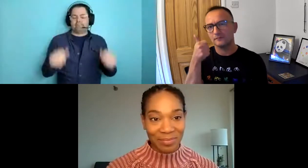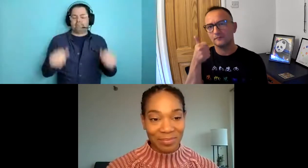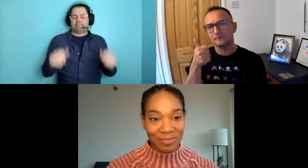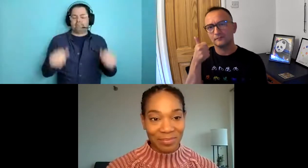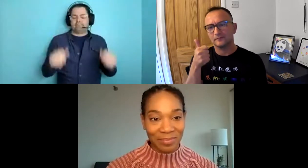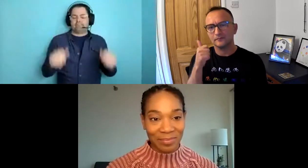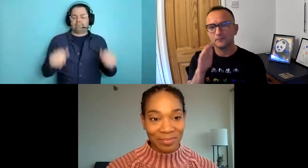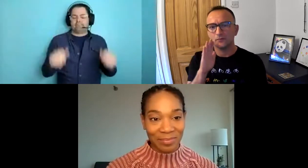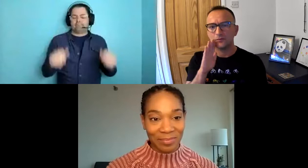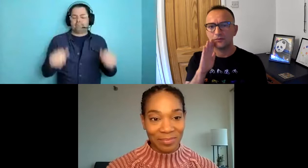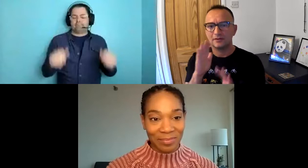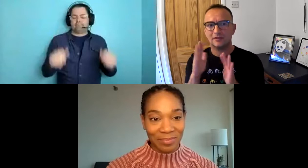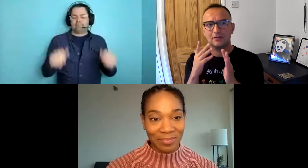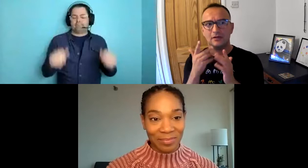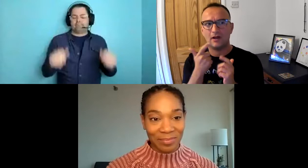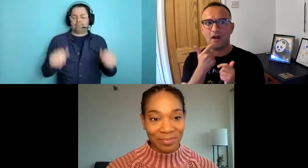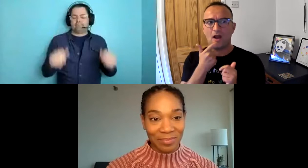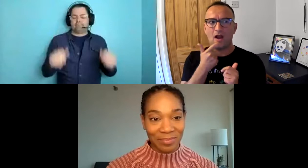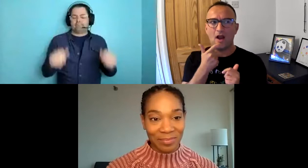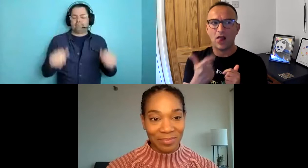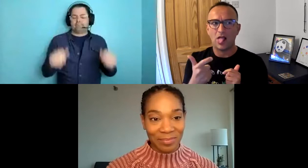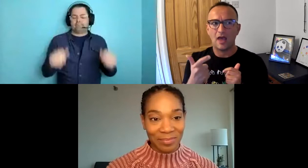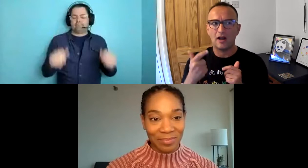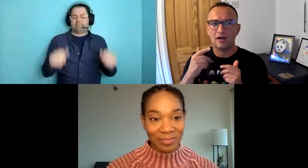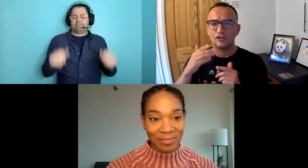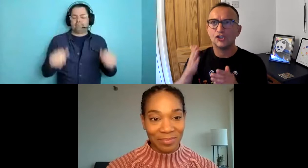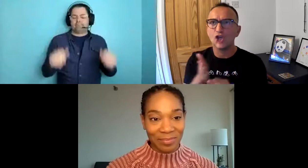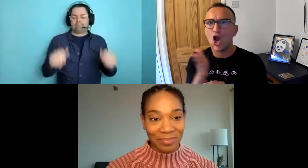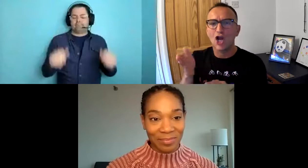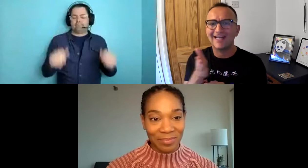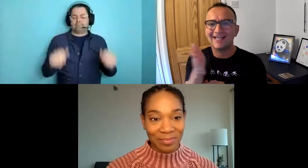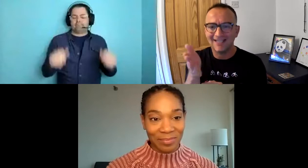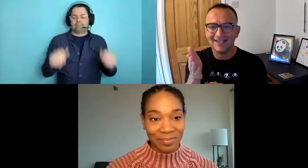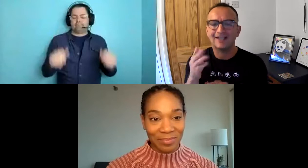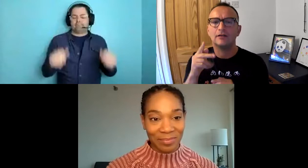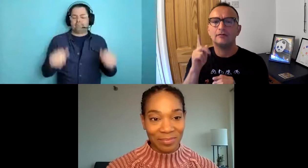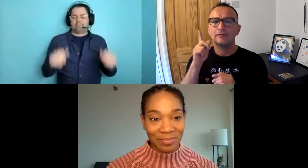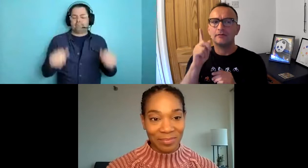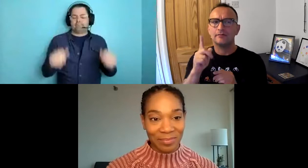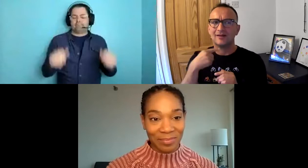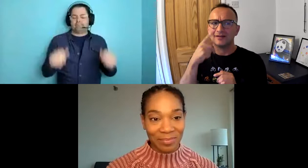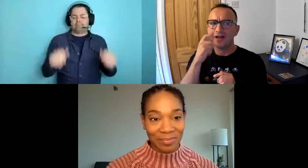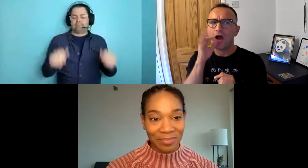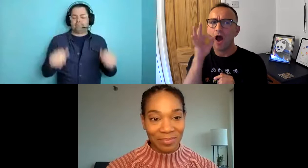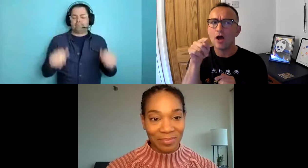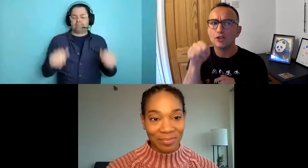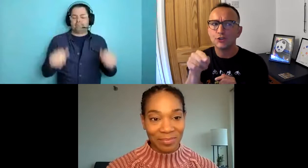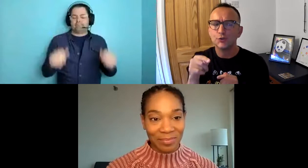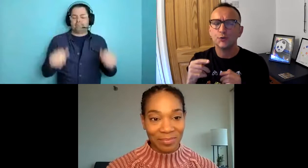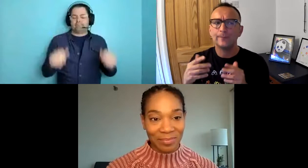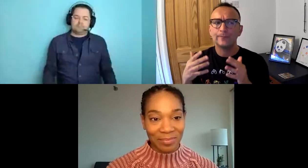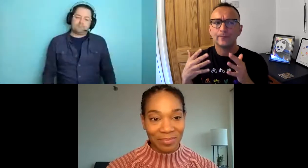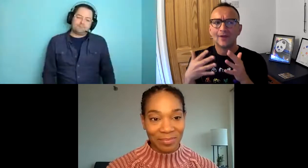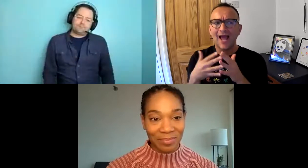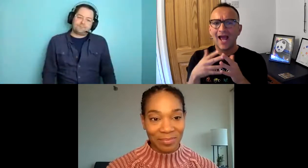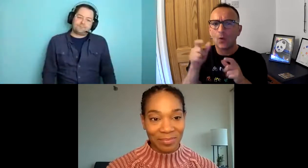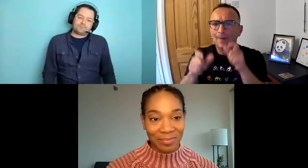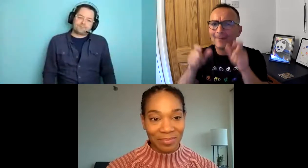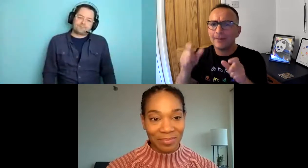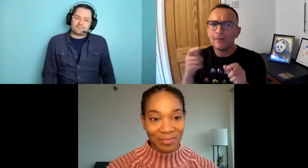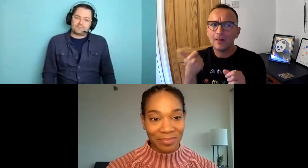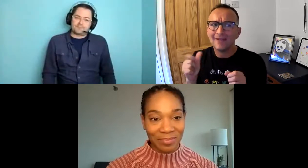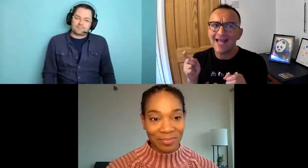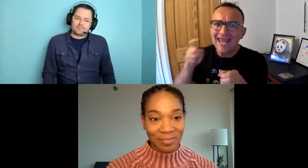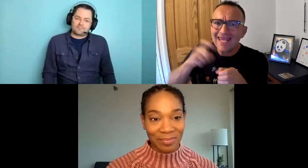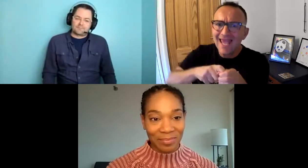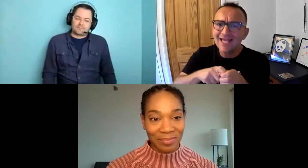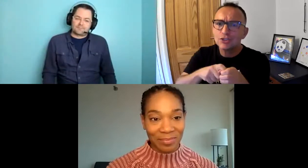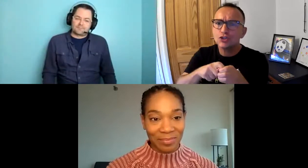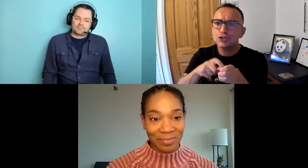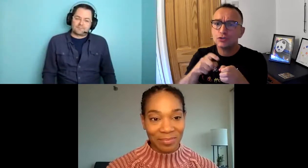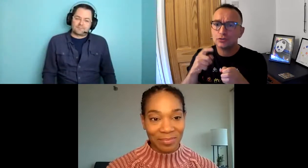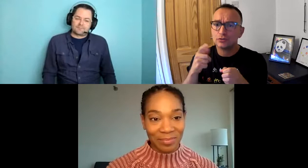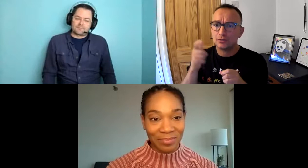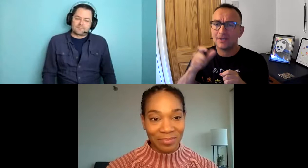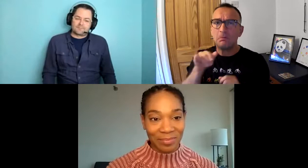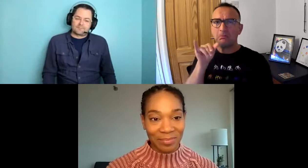Its bear with my interpreter, Tyron has frozen.